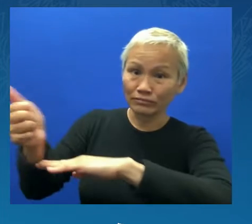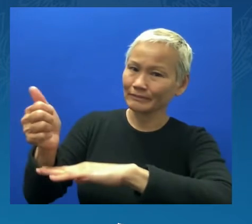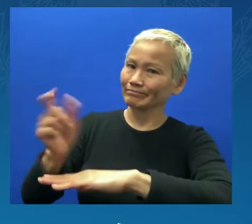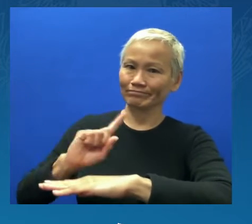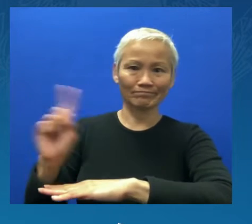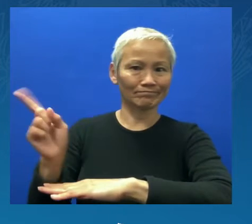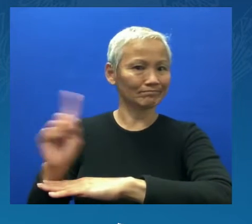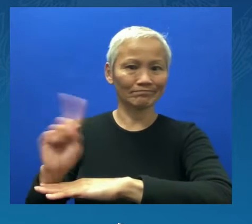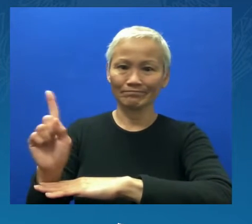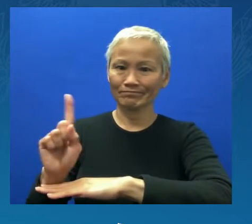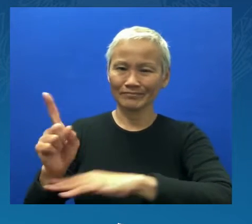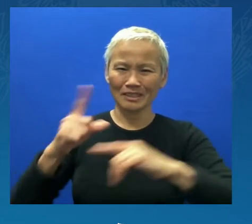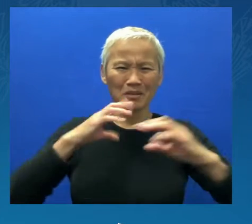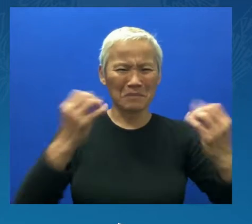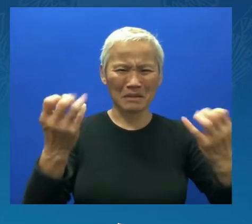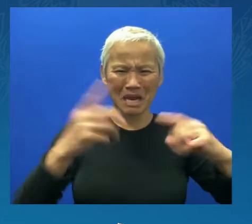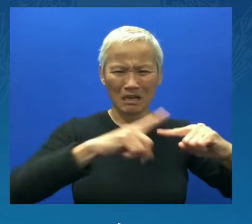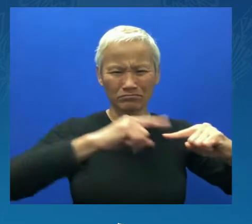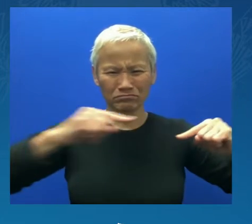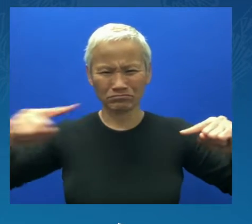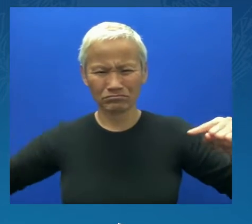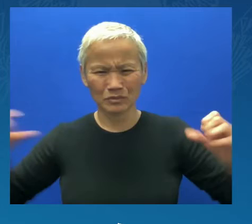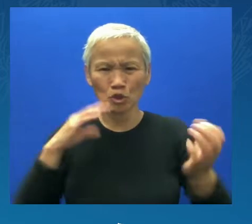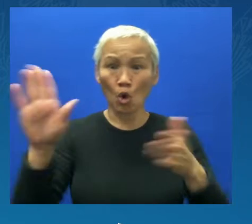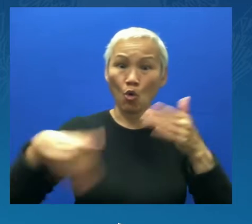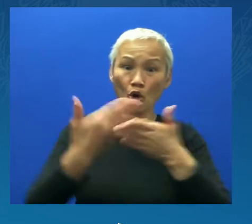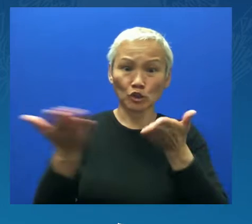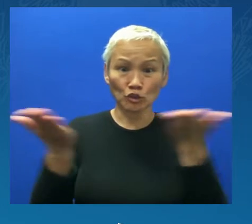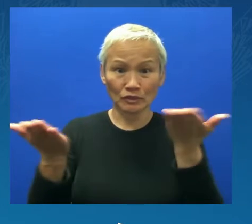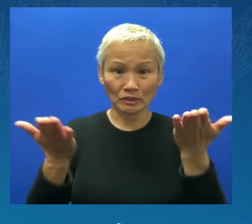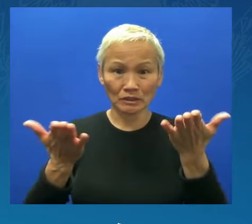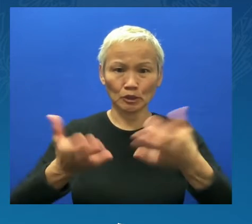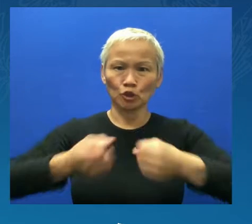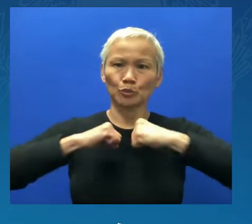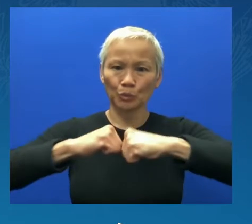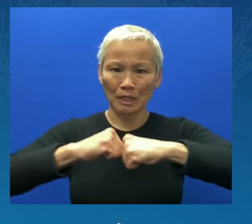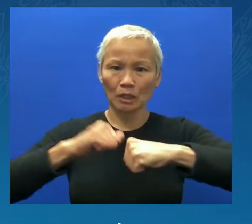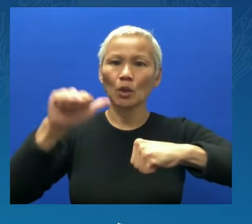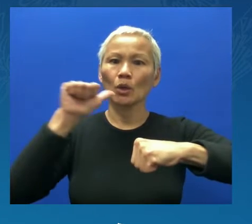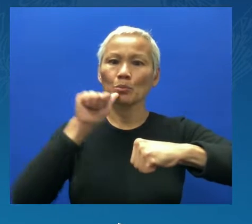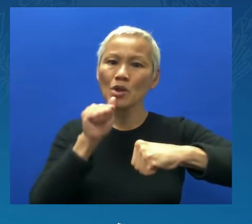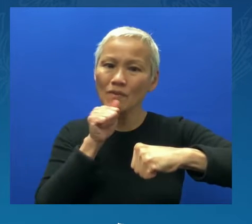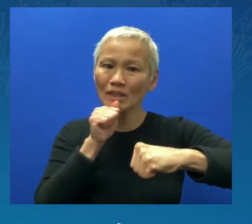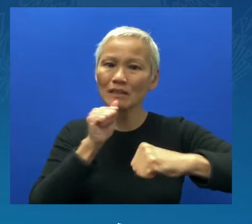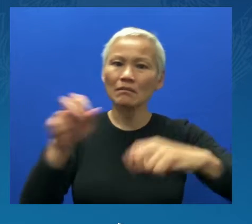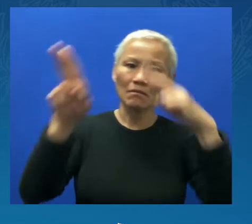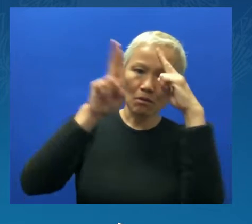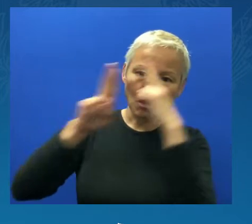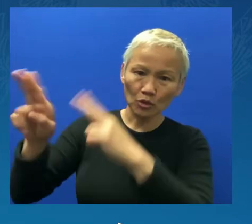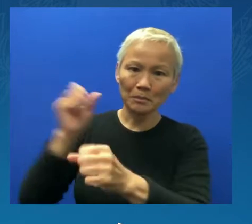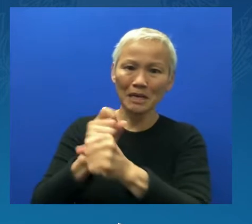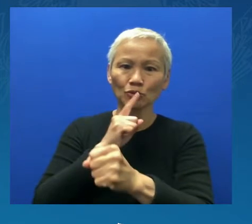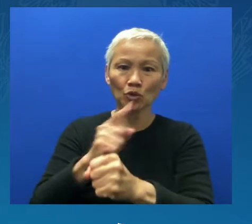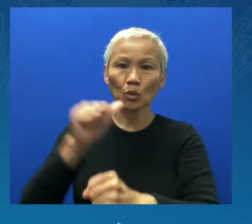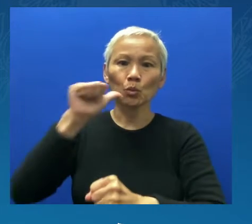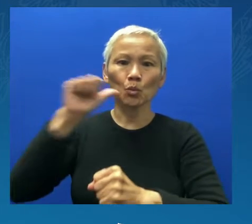and private in the state of New Mexico because we are standing together to ensure access to women all across the country.